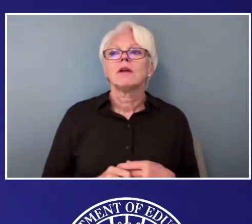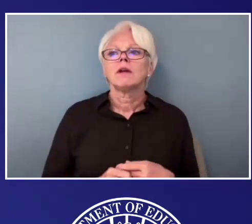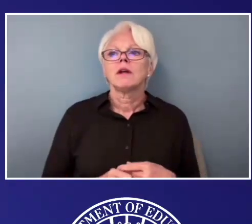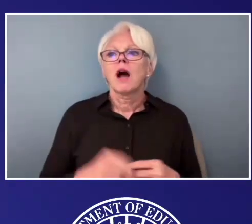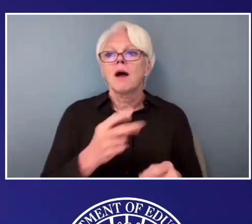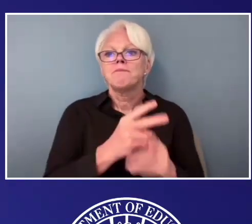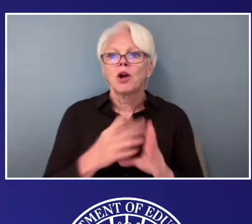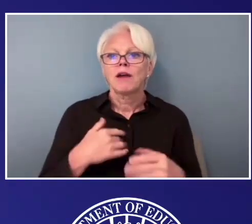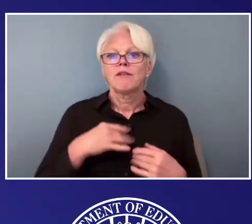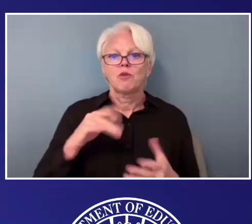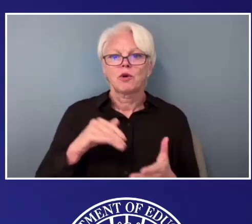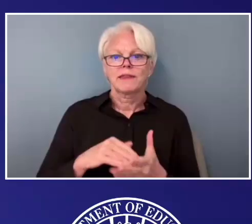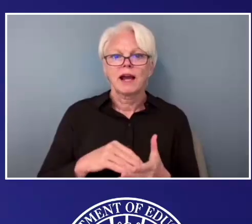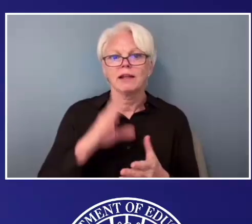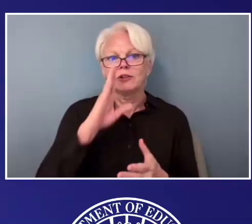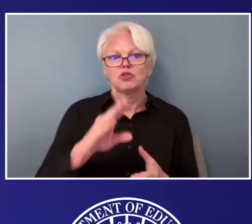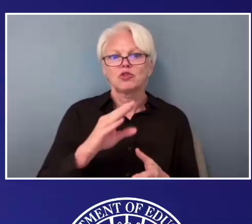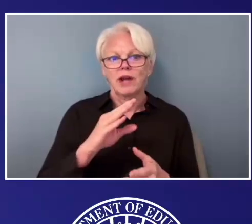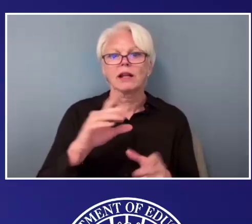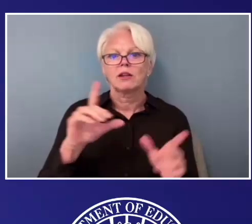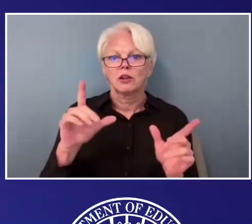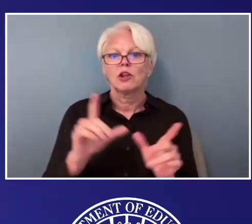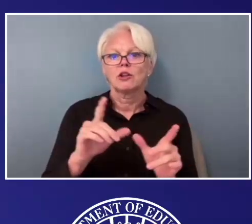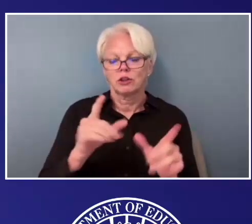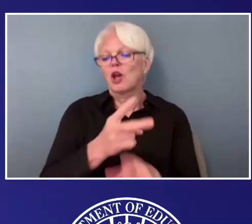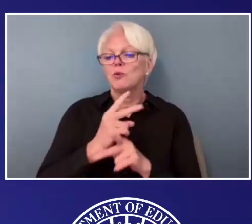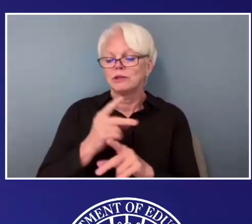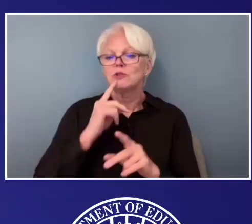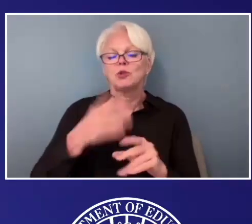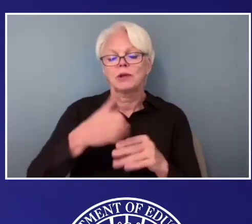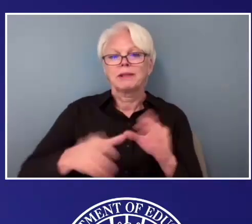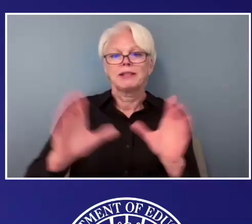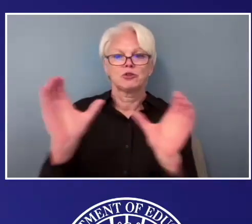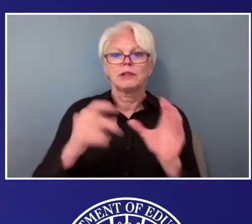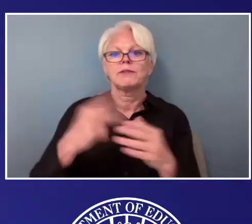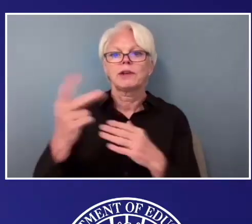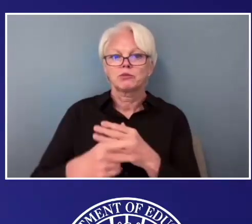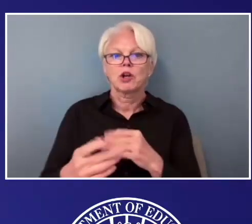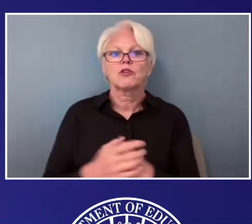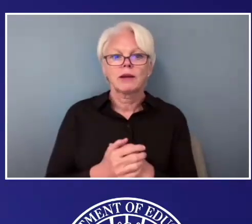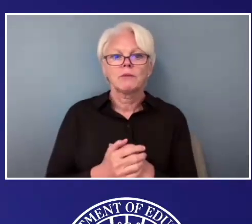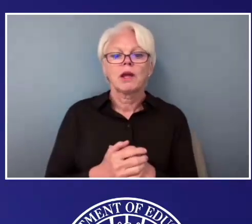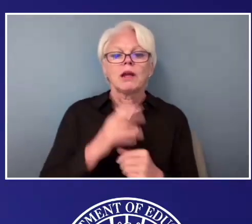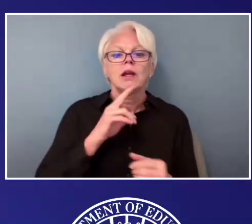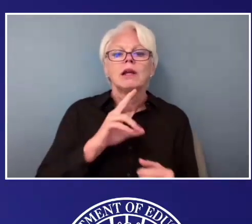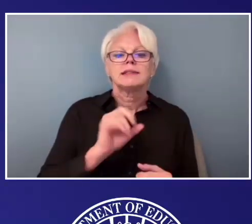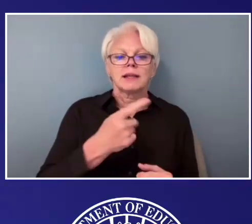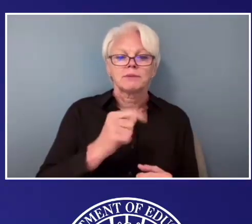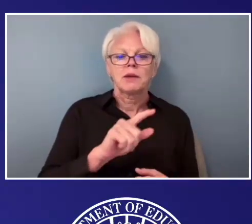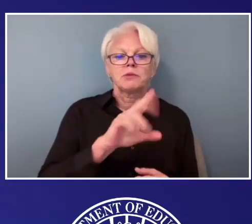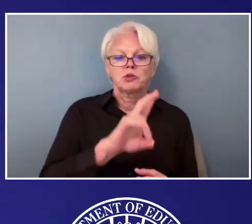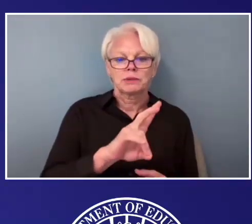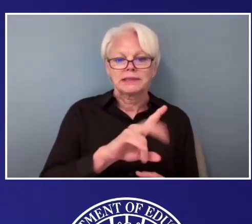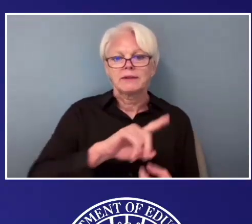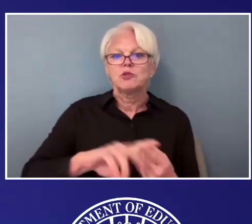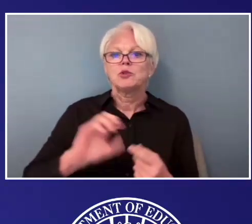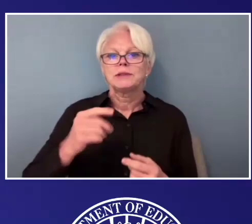Loans to complete a certificate program, was enrolled from September 27 until September 28, then tried to enroll in RAP